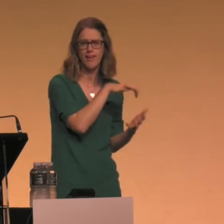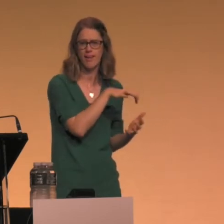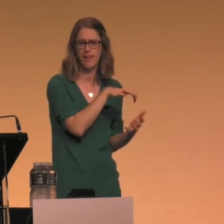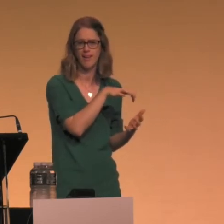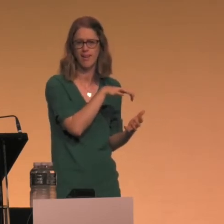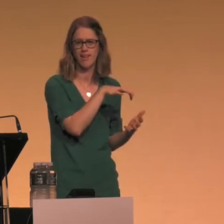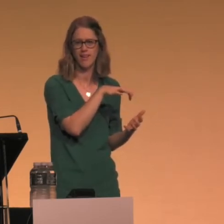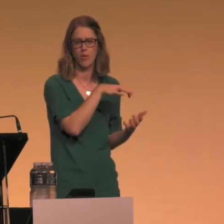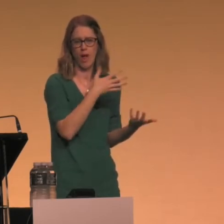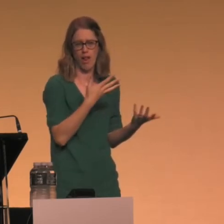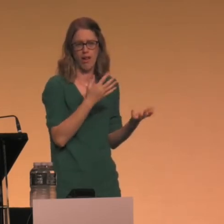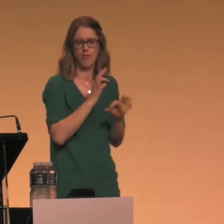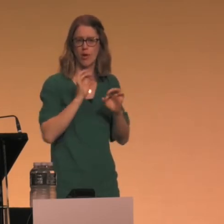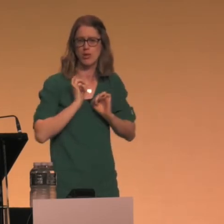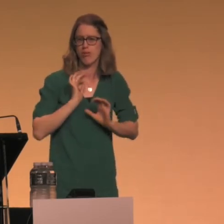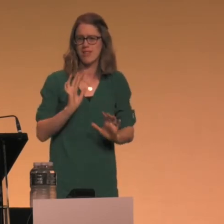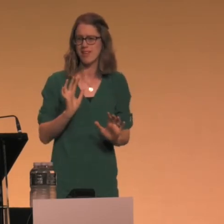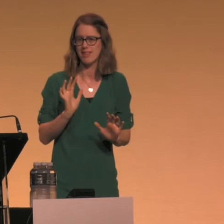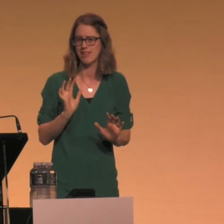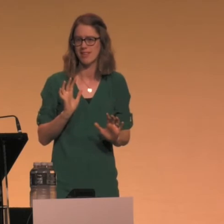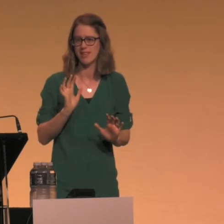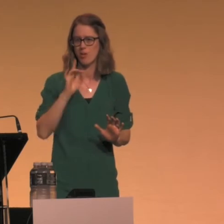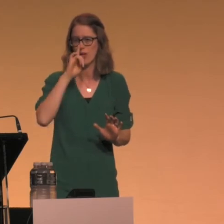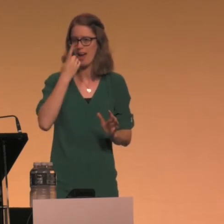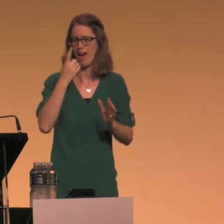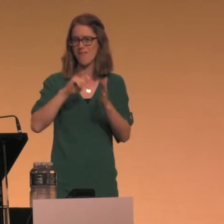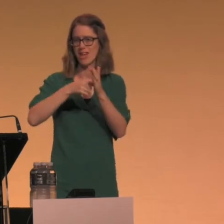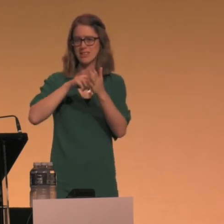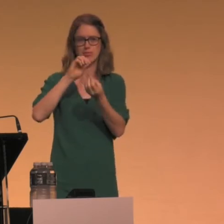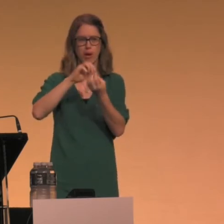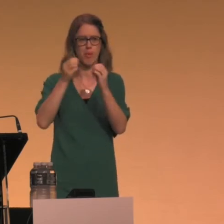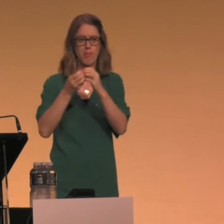it is not surprising that we don't address the problem.